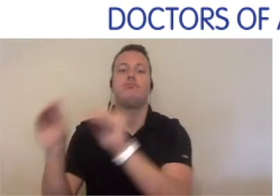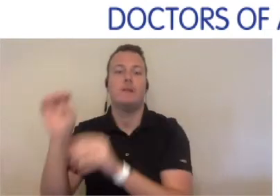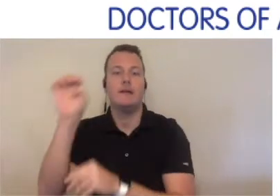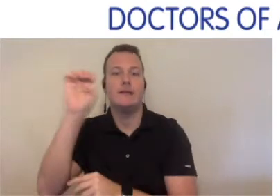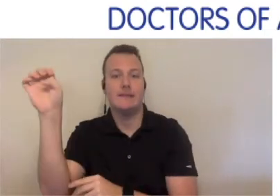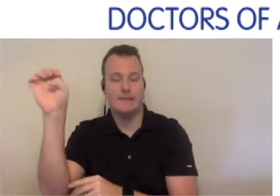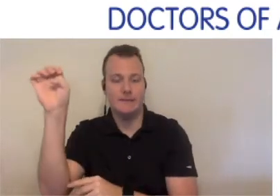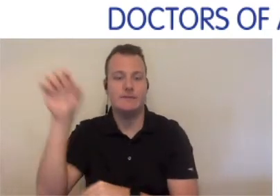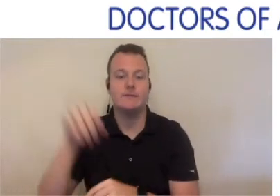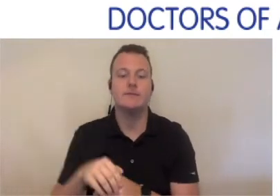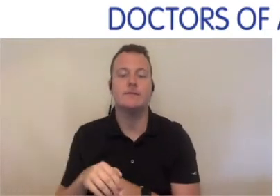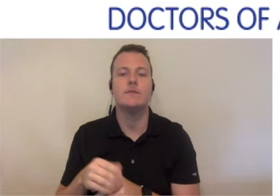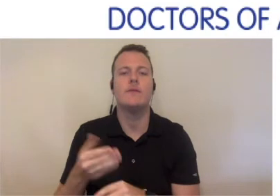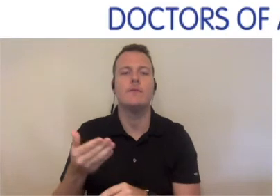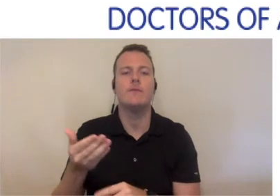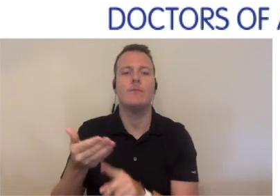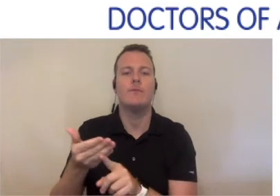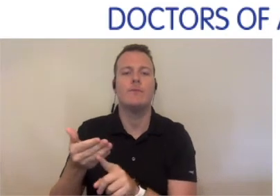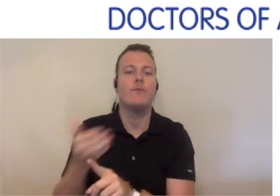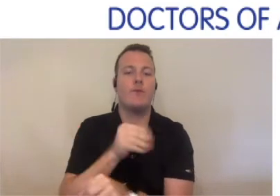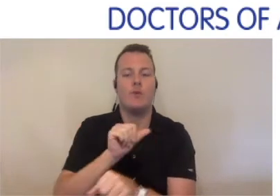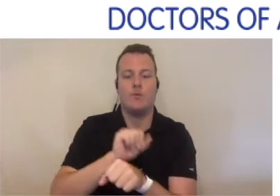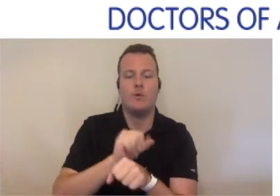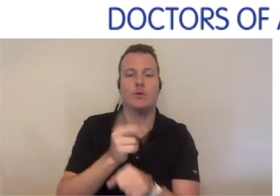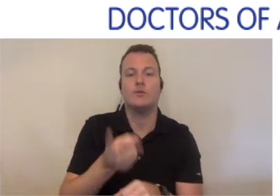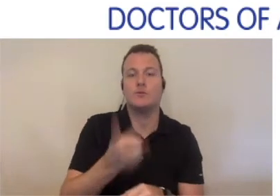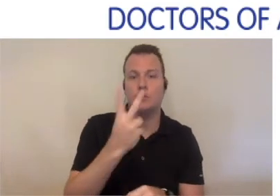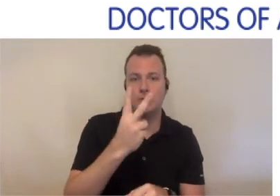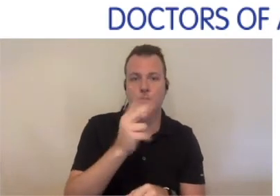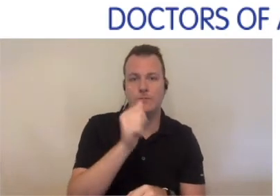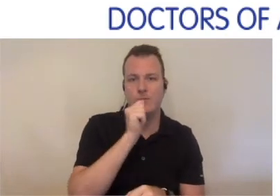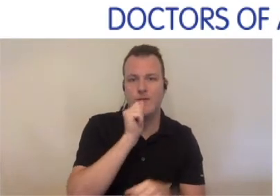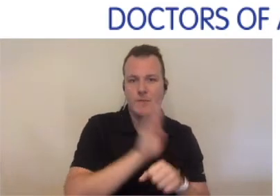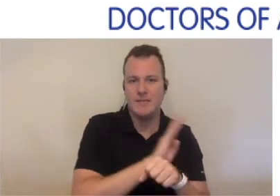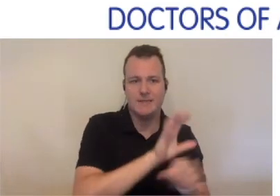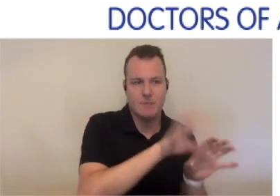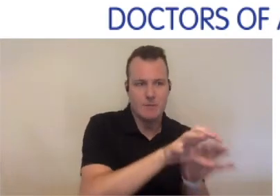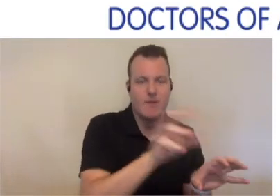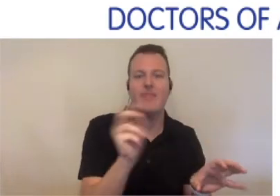she worked with two private practices prior to opening Designer Audiology.